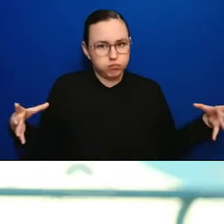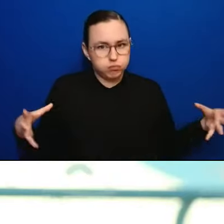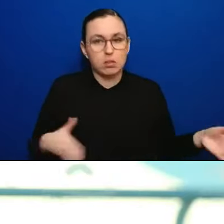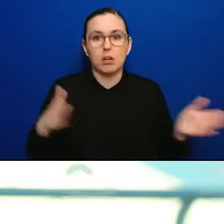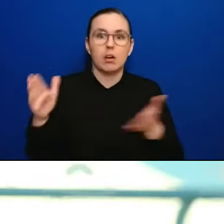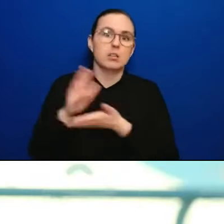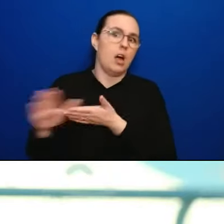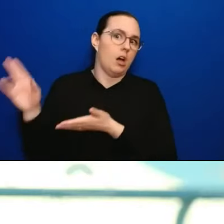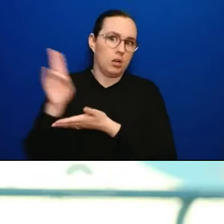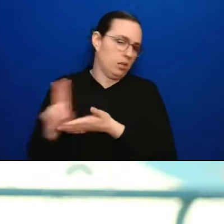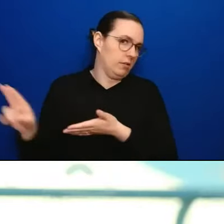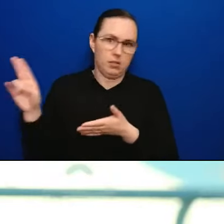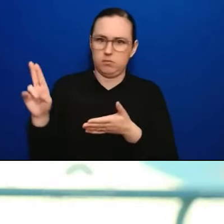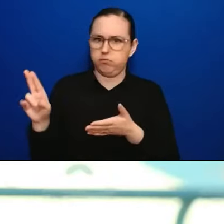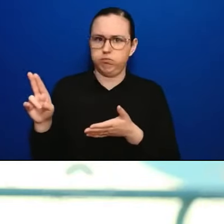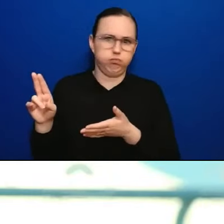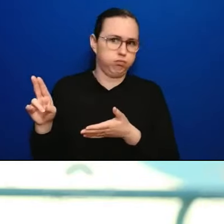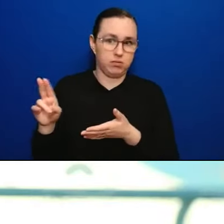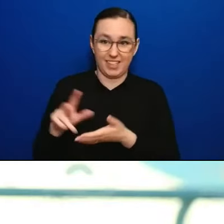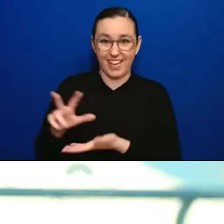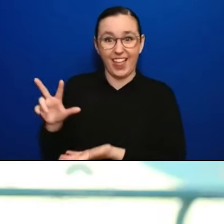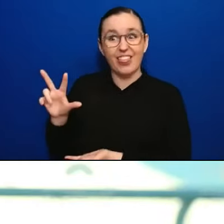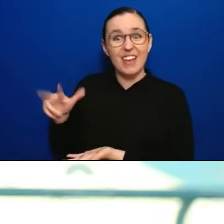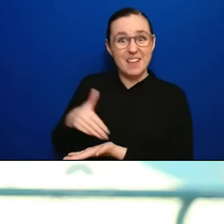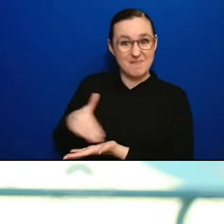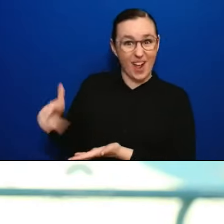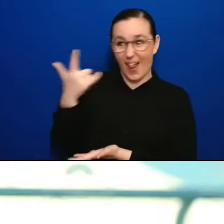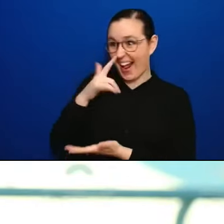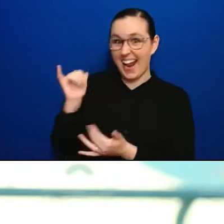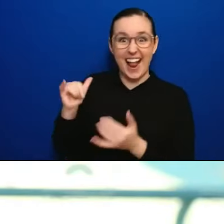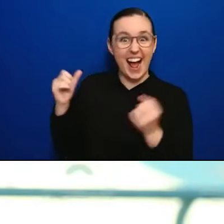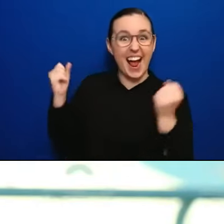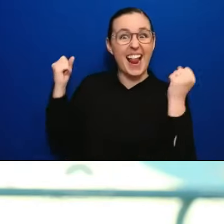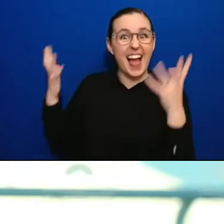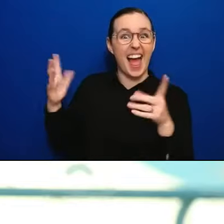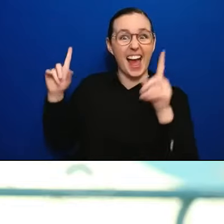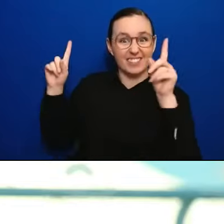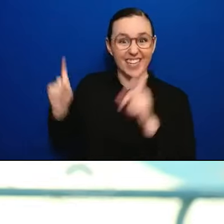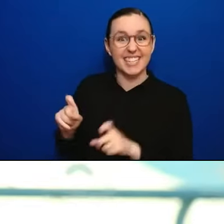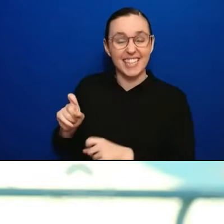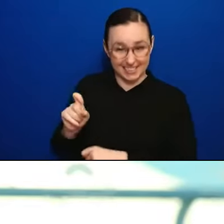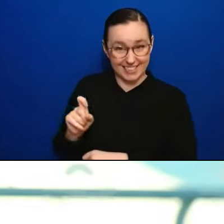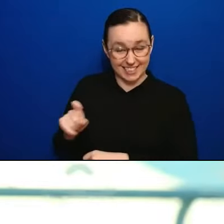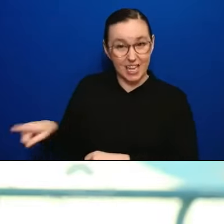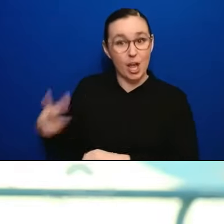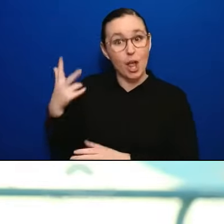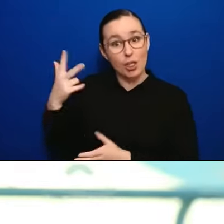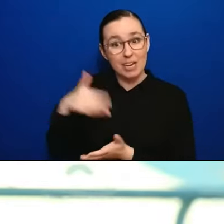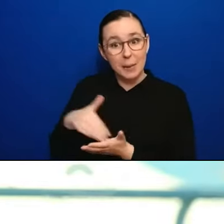There's another, well, you know how many staff are in K to 12. Plus postsecondary institutions. So you know 3 million sounds